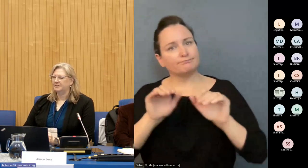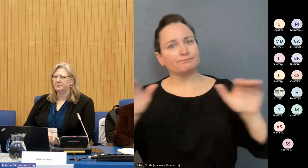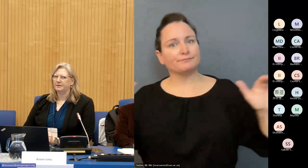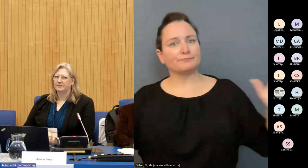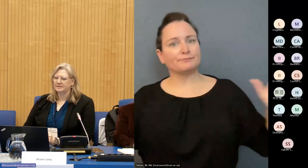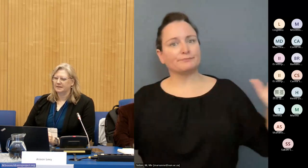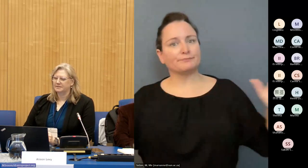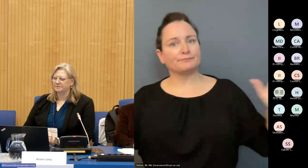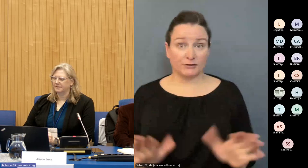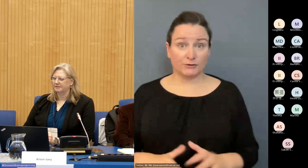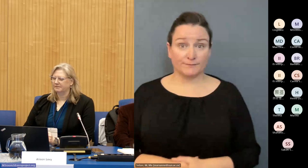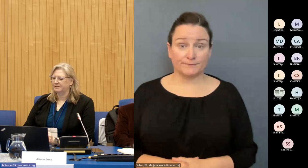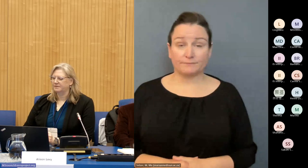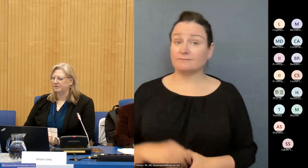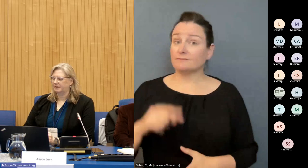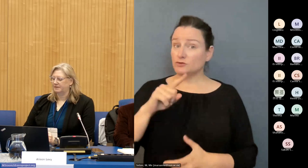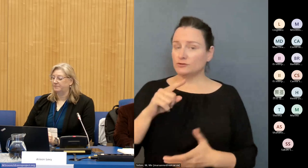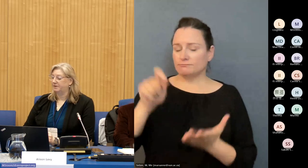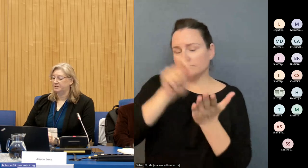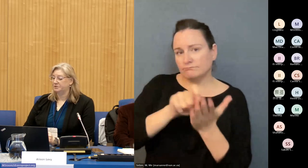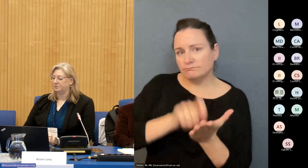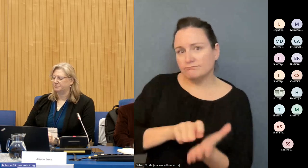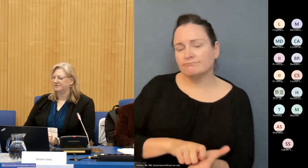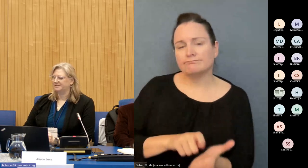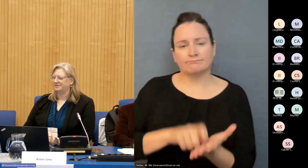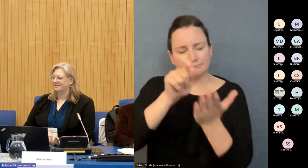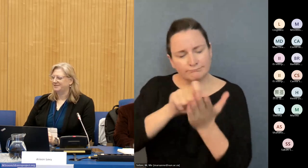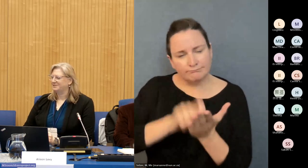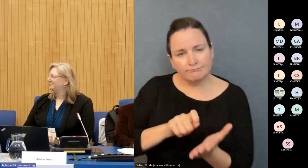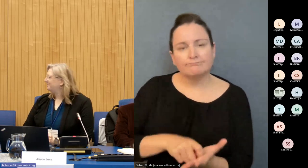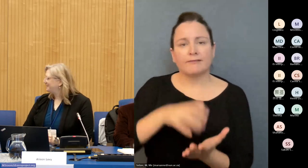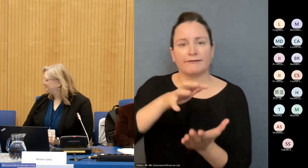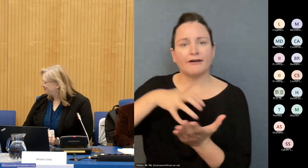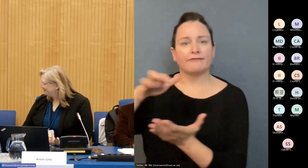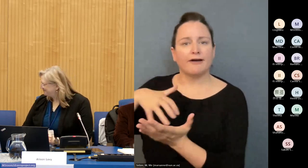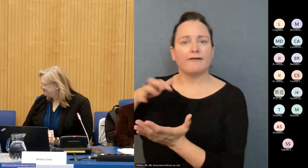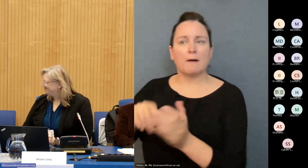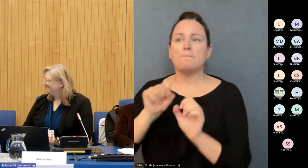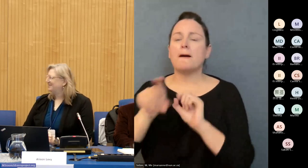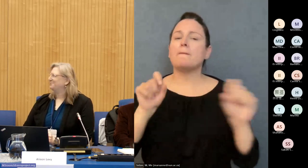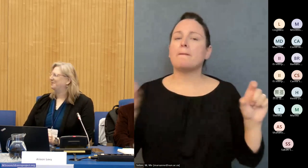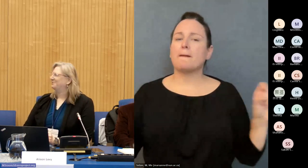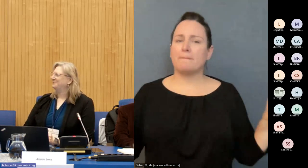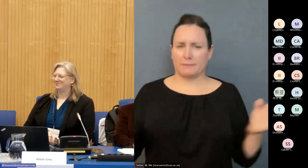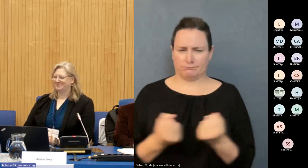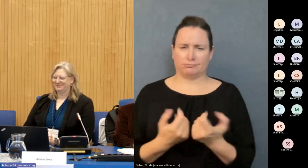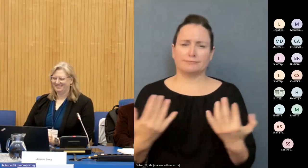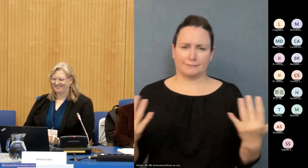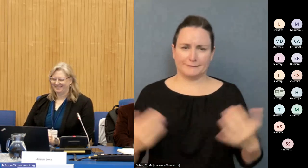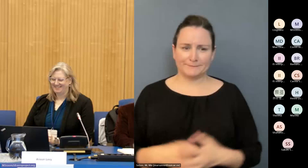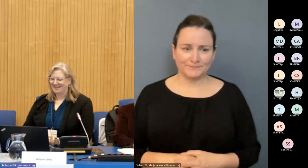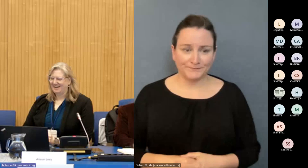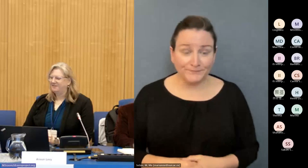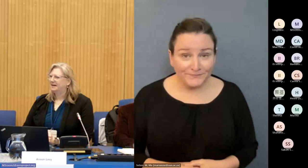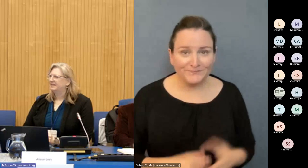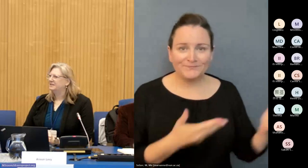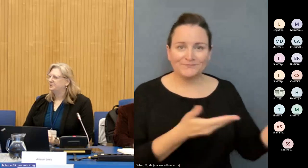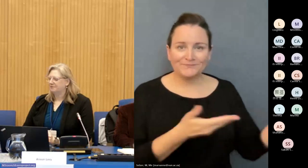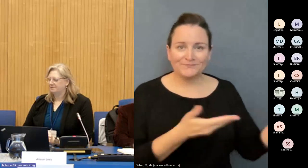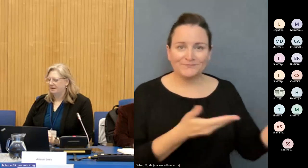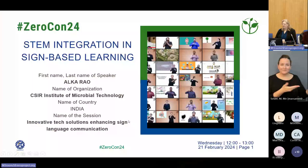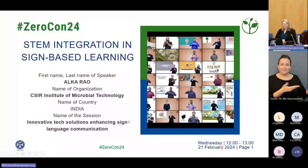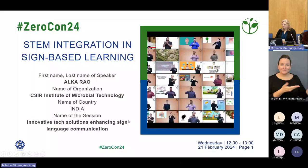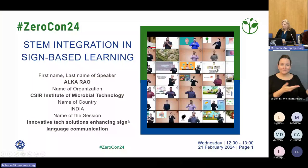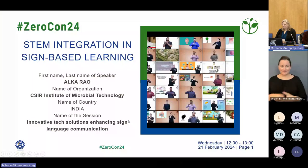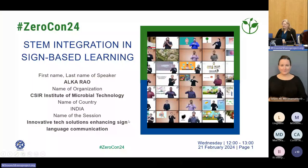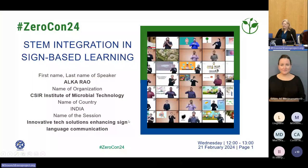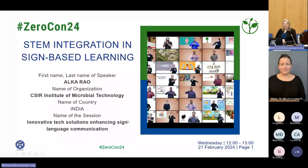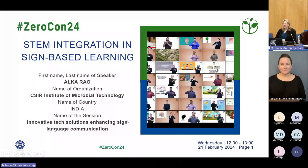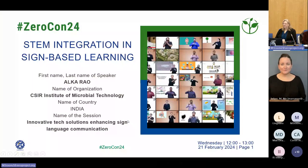has written extensively in various journals. Please welcome her. Finally, to my far right,